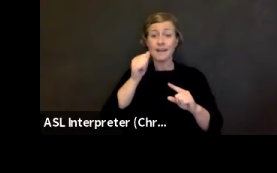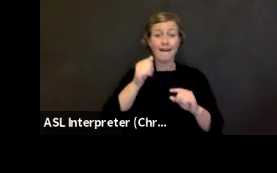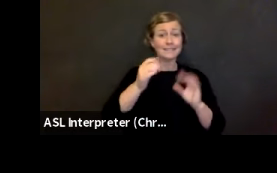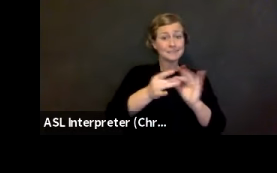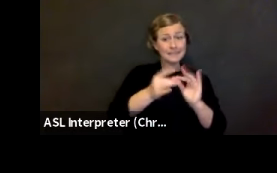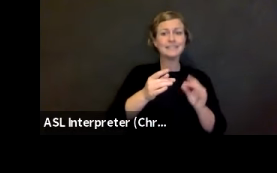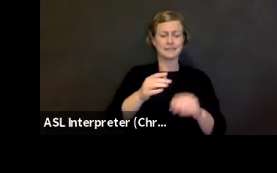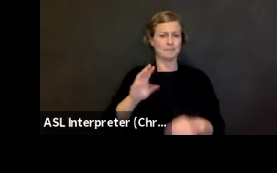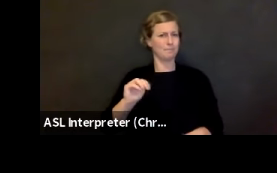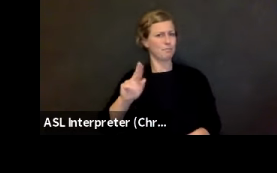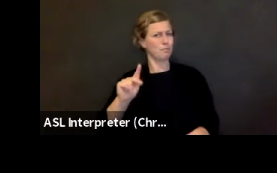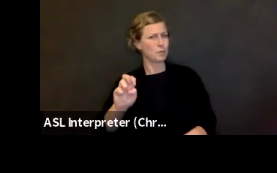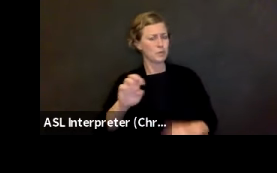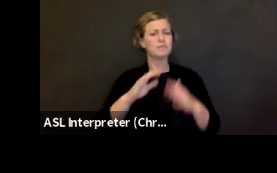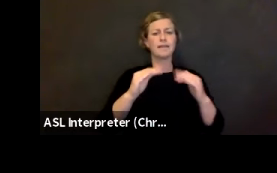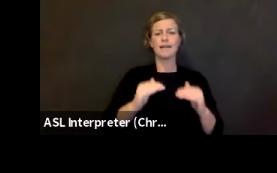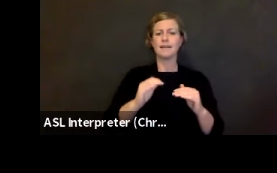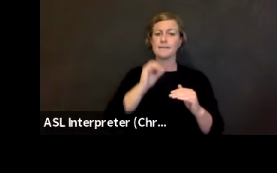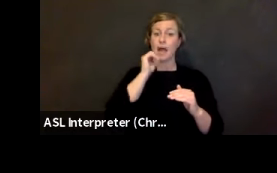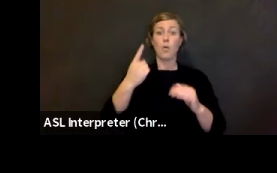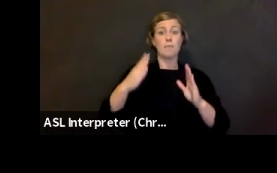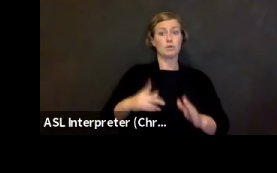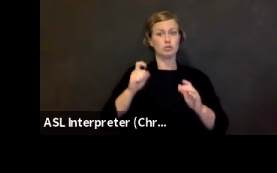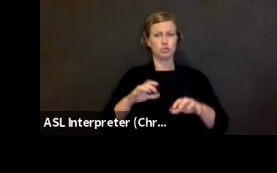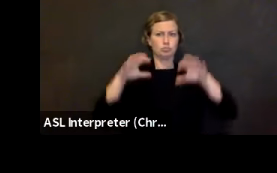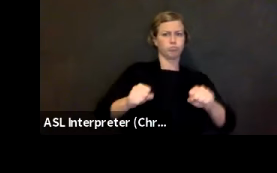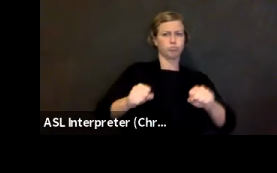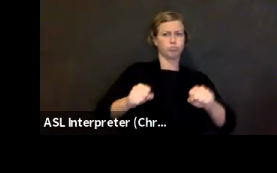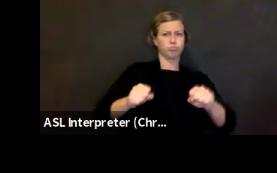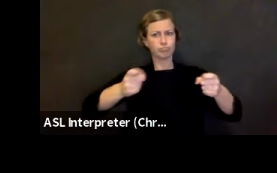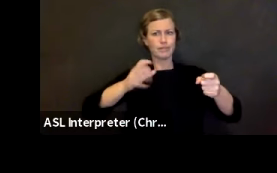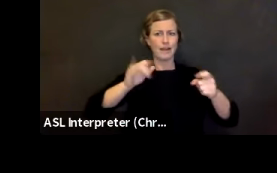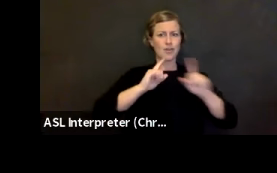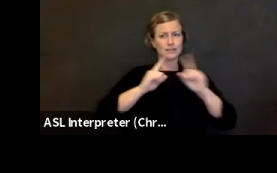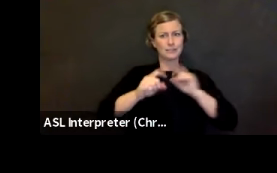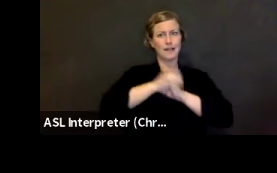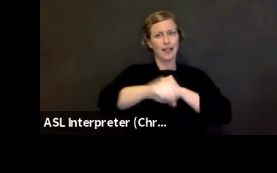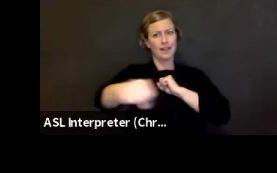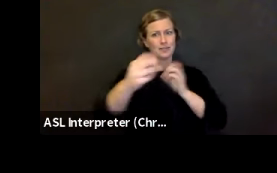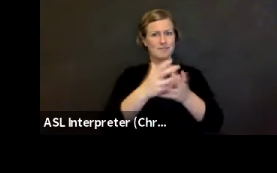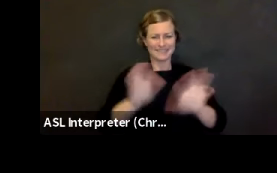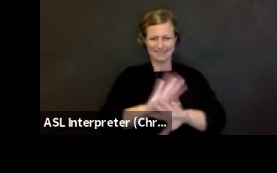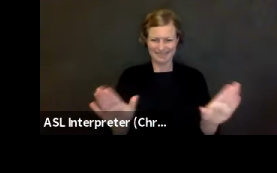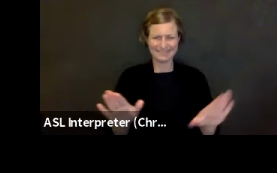meetings. Don't chew gum, et cetera. Use basic etiquette, mute yourself when you're not speaking and no one person